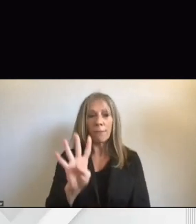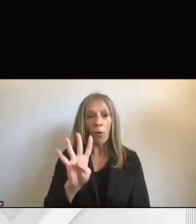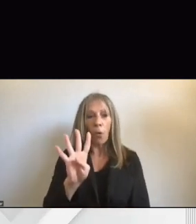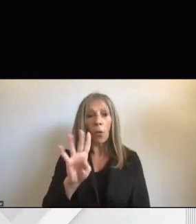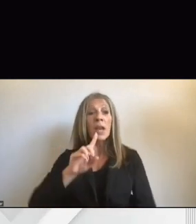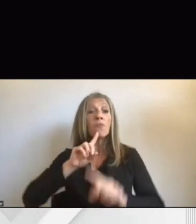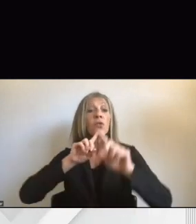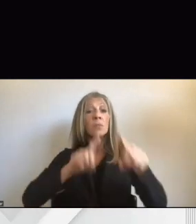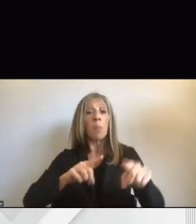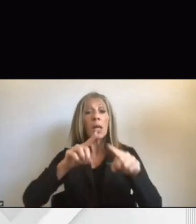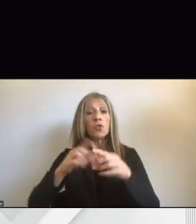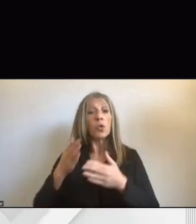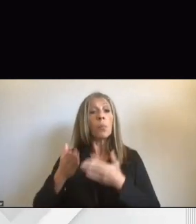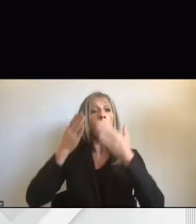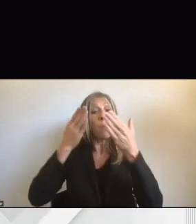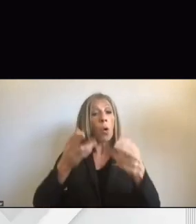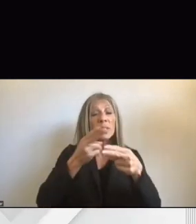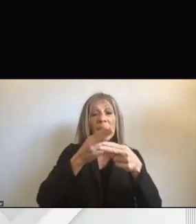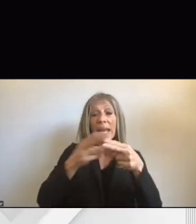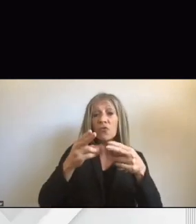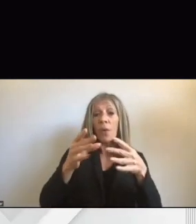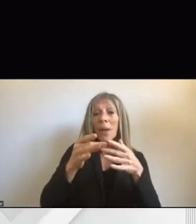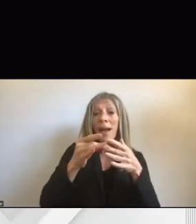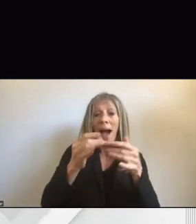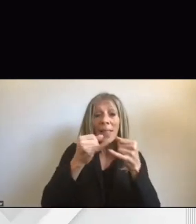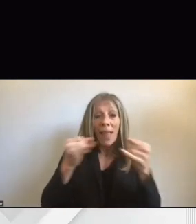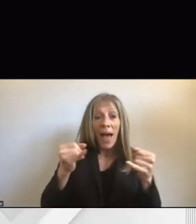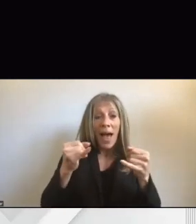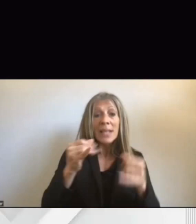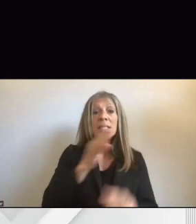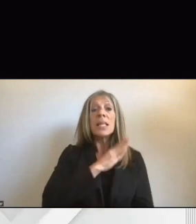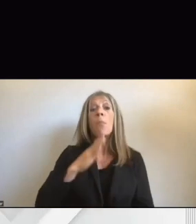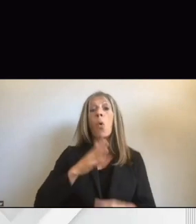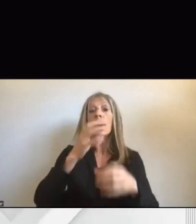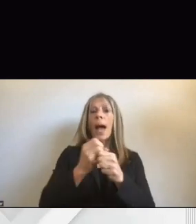in response to the proposed and interim guidelines, the Board received numerous